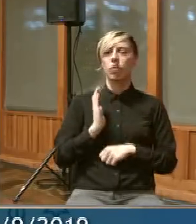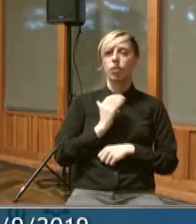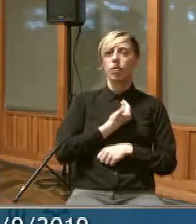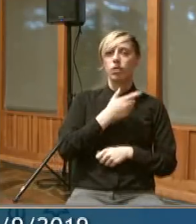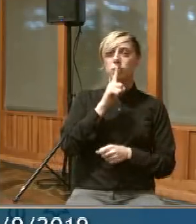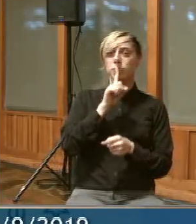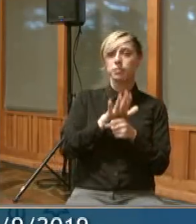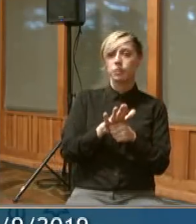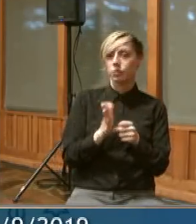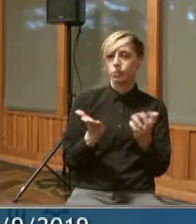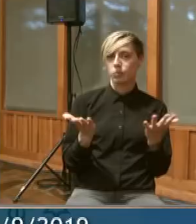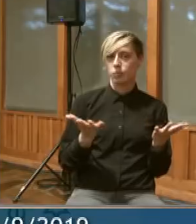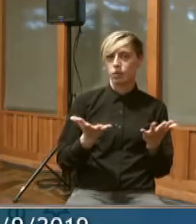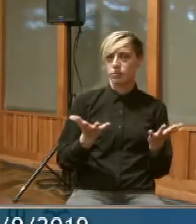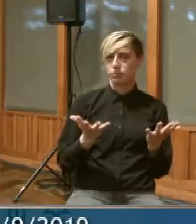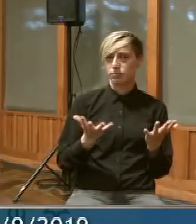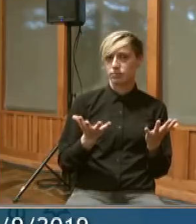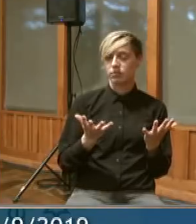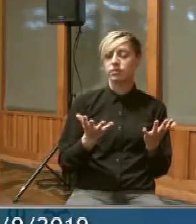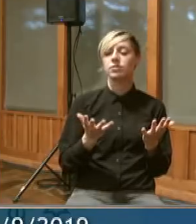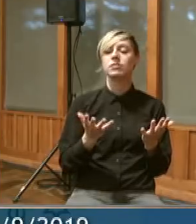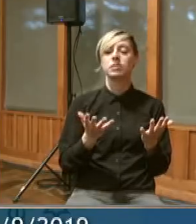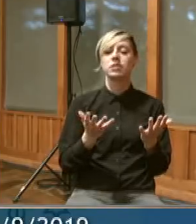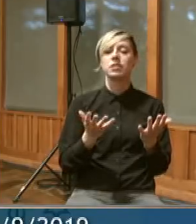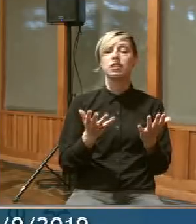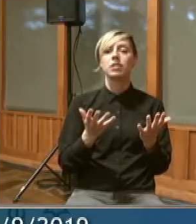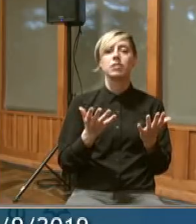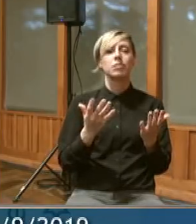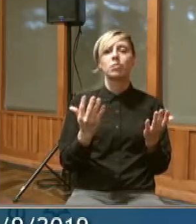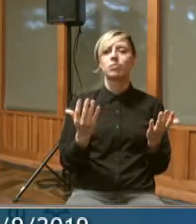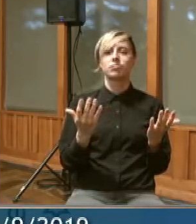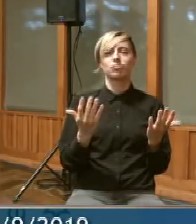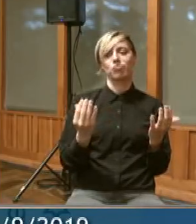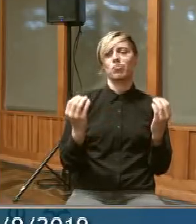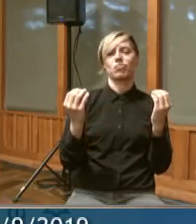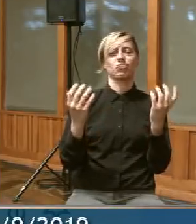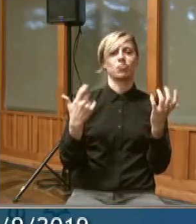IT'S FULLY FUNDED FOR THE NEXT YEAR. AND THAT'S SO YOU'RE COVERED.